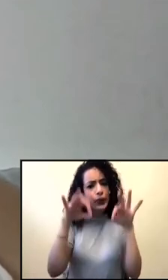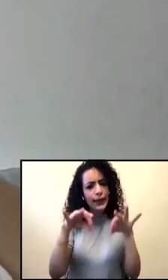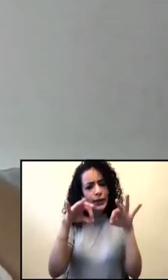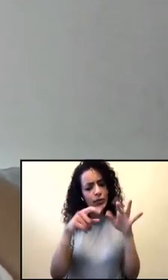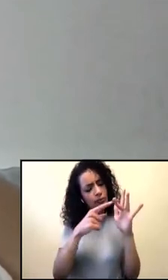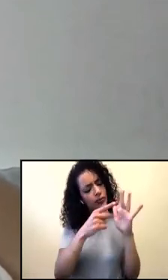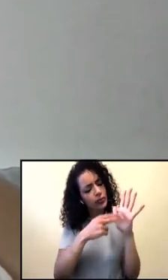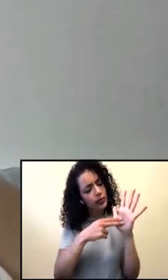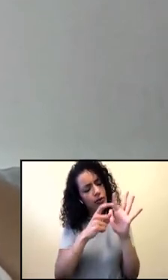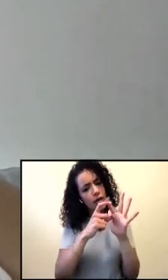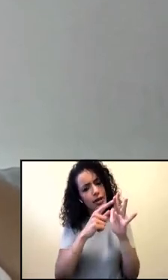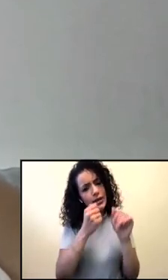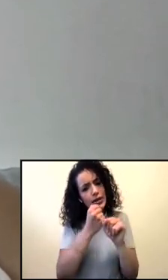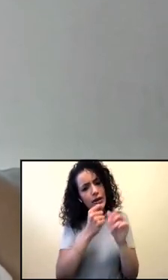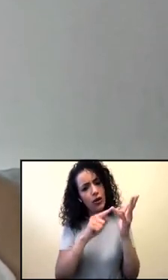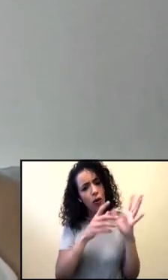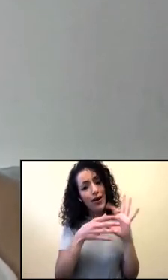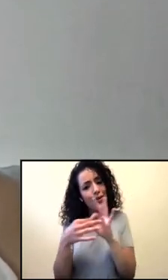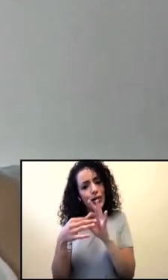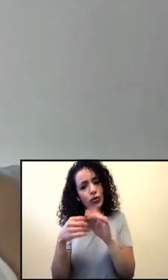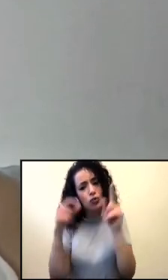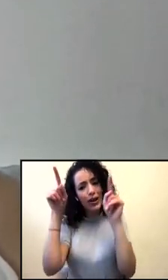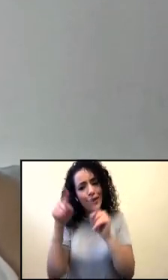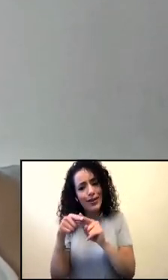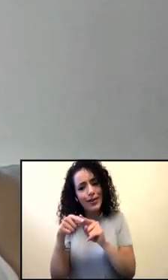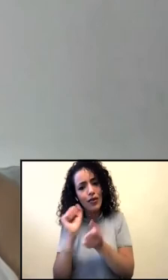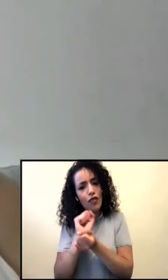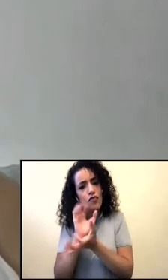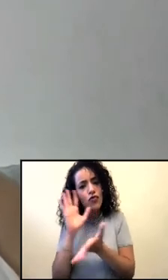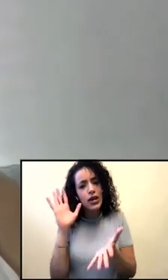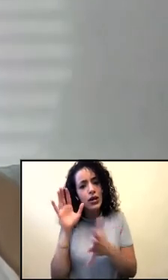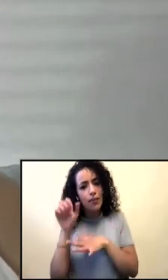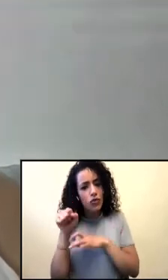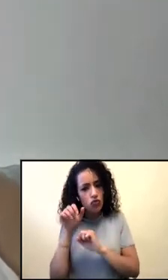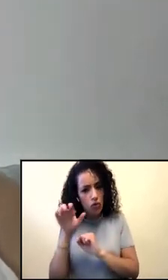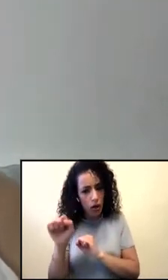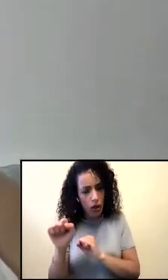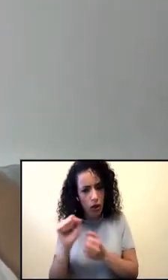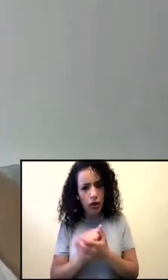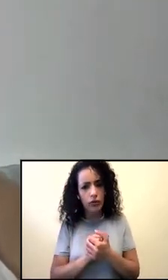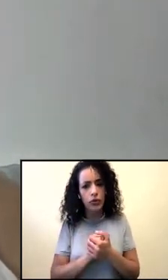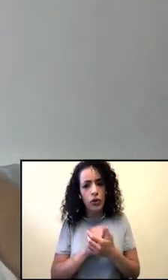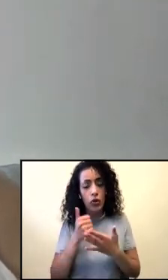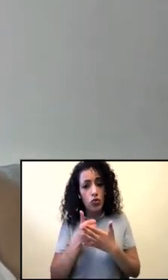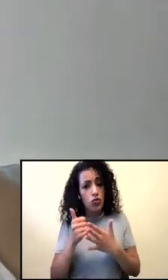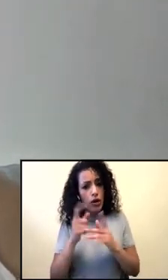with the Indian freedom struggle. And that can be quite an eye-opener for lots of people, so